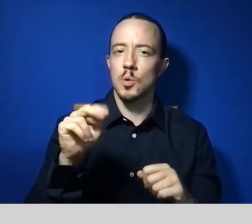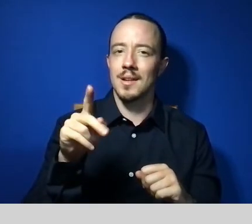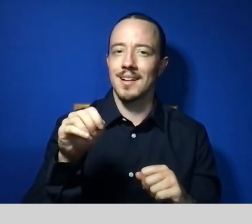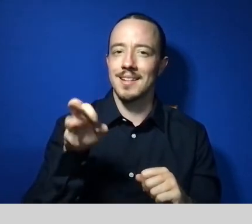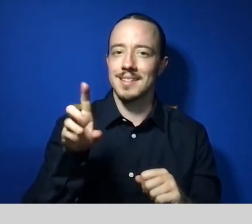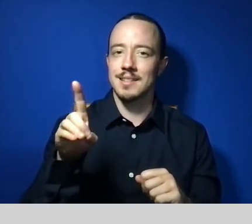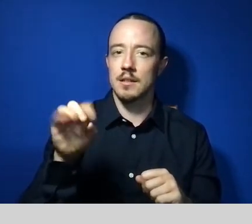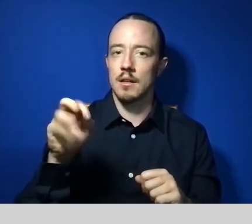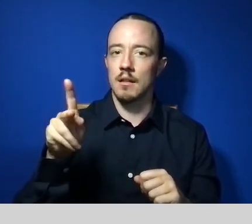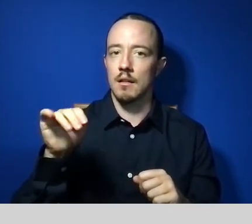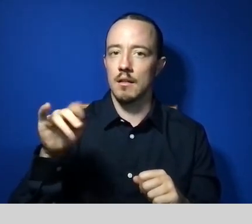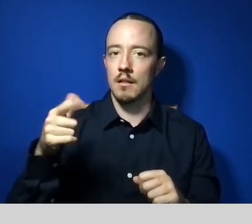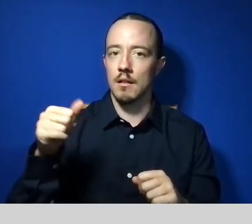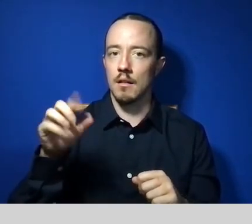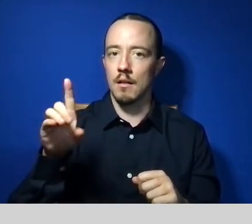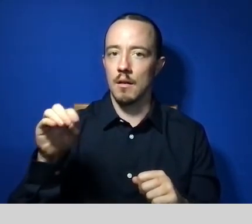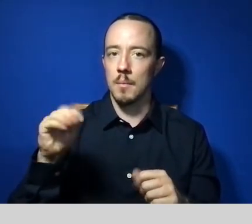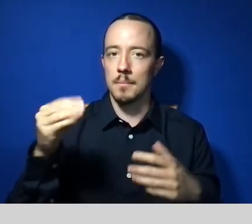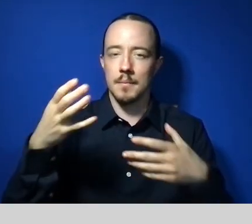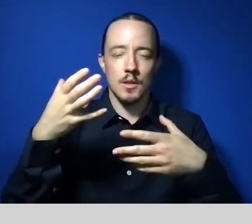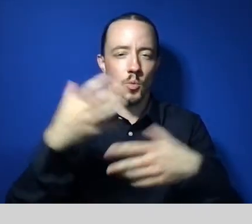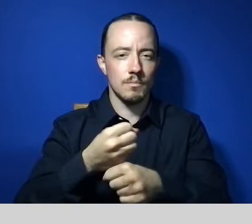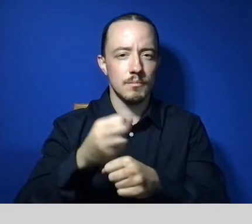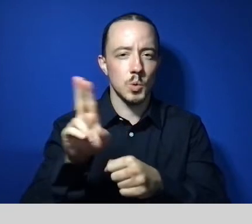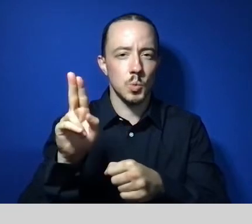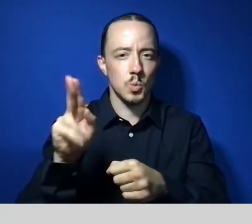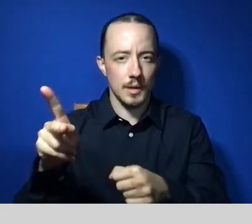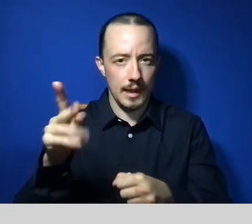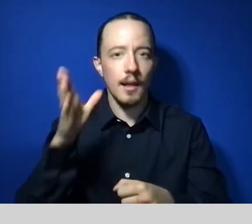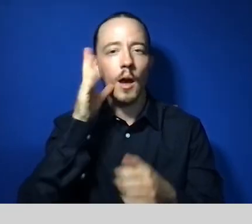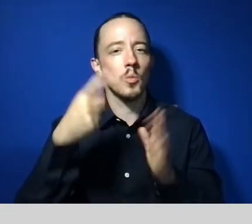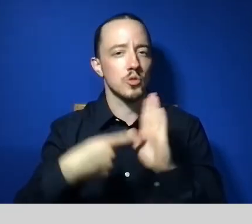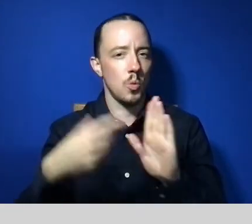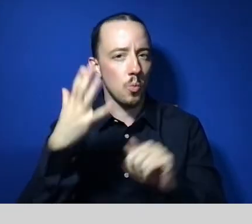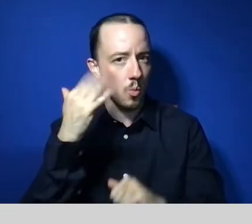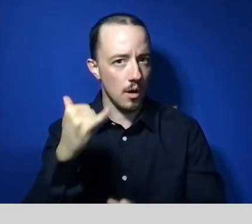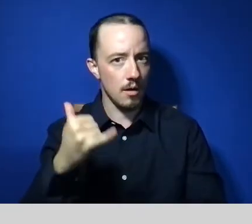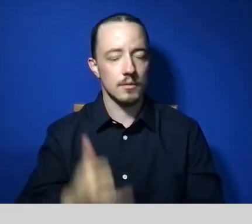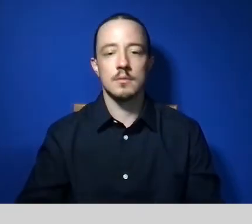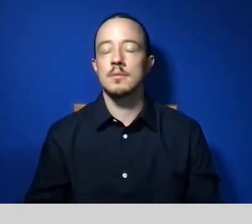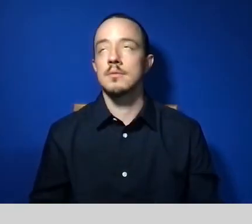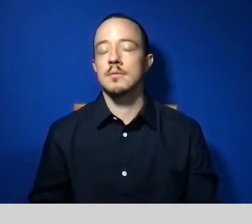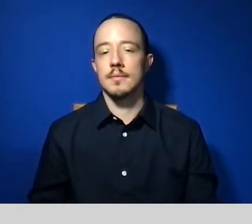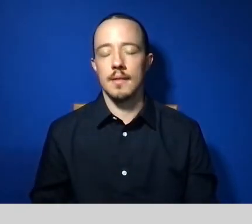And just to make it sort of easier to figure out what we're doing. I took a subset of the columns,